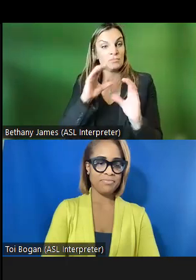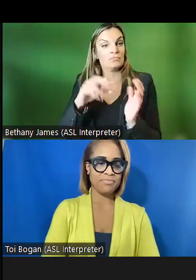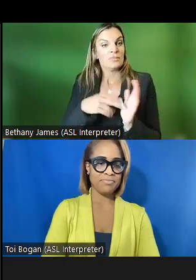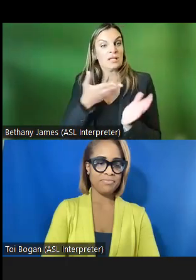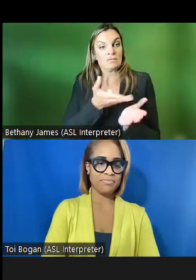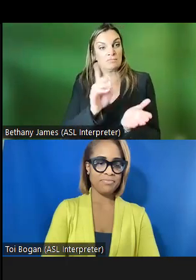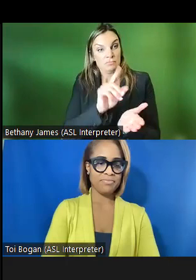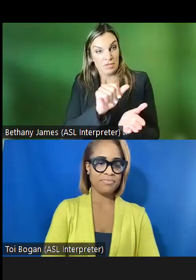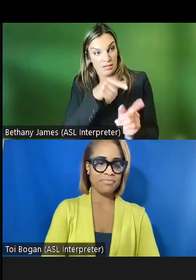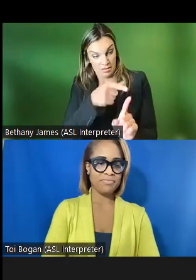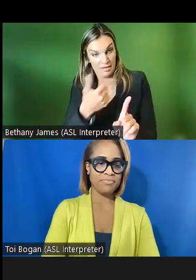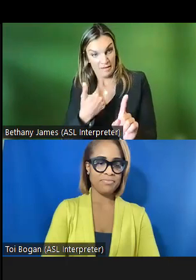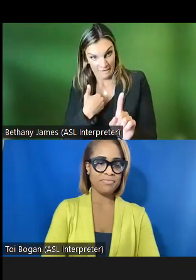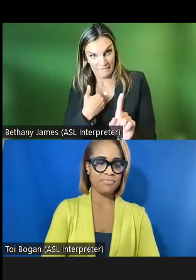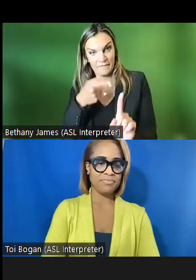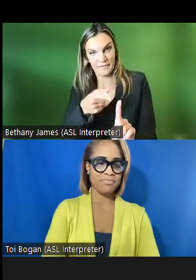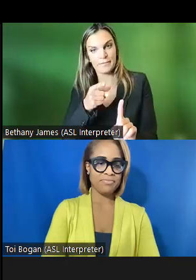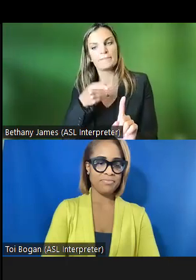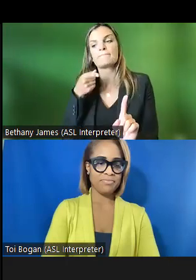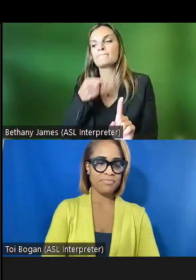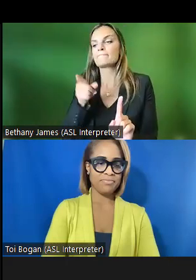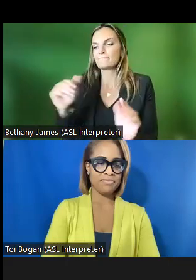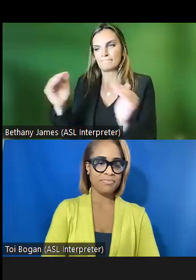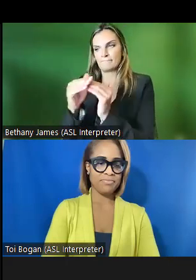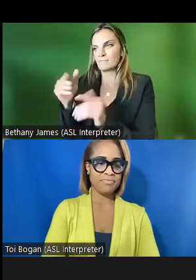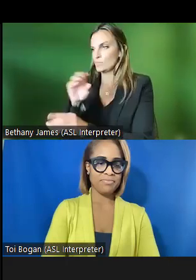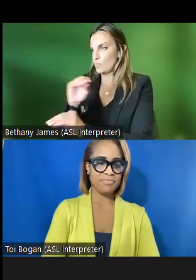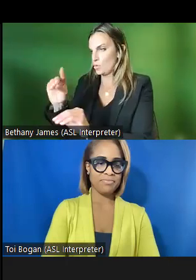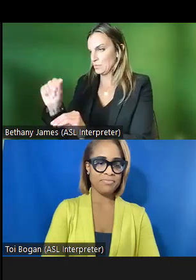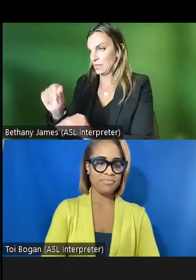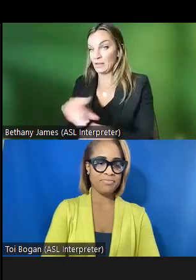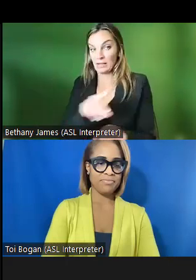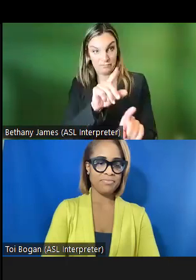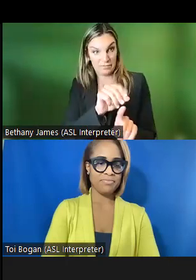and it must be as effective as communication for people without disabilities. This is the only way to